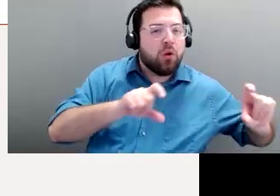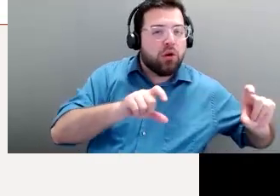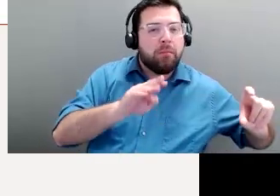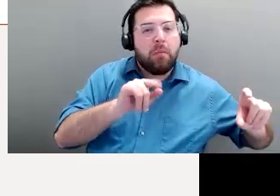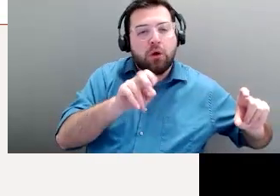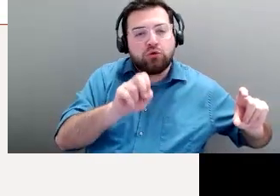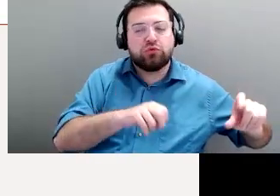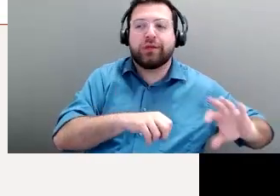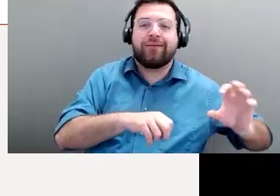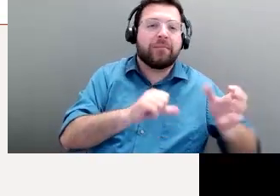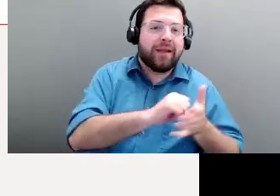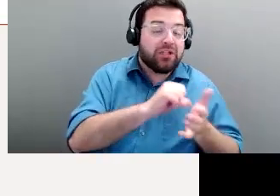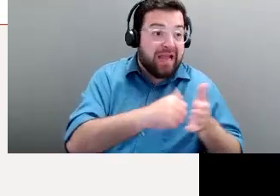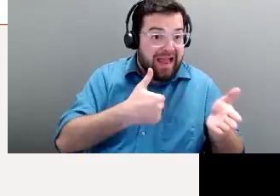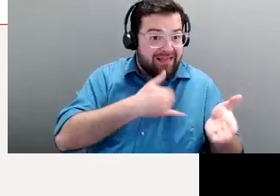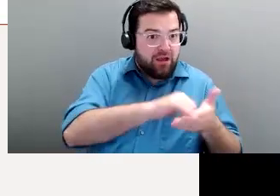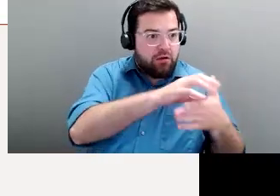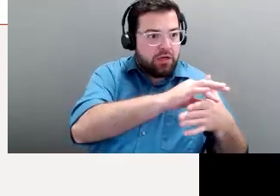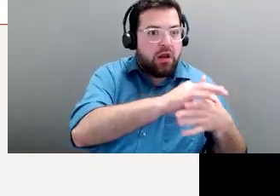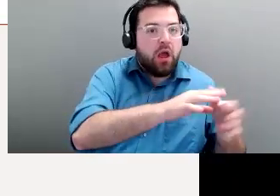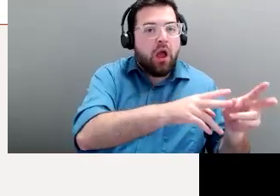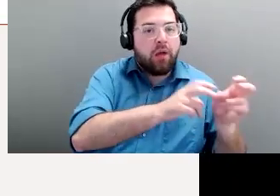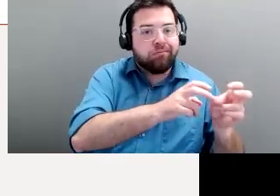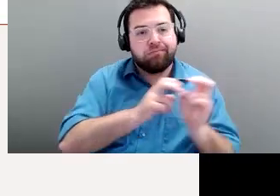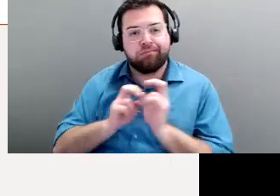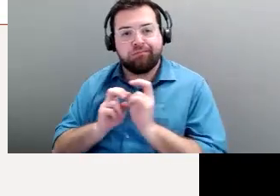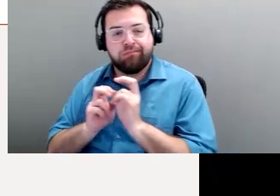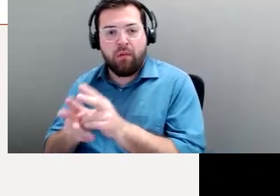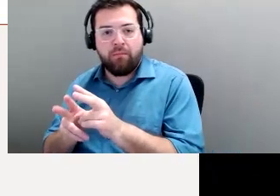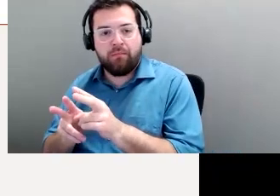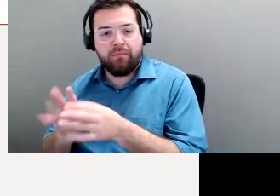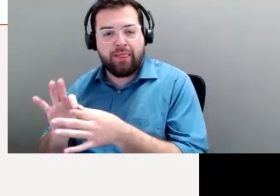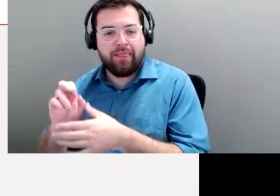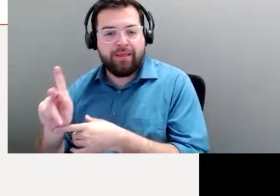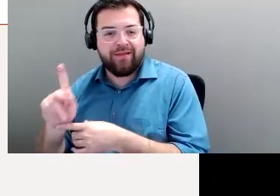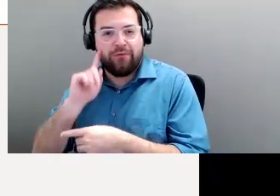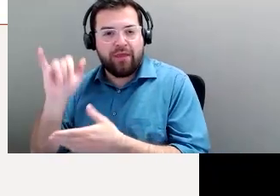or maybe it was a file that I included in my modules that the student missed.